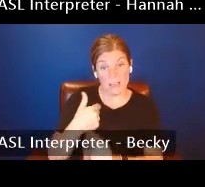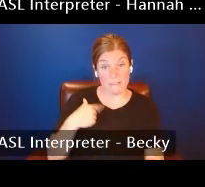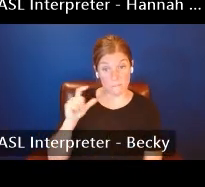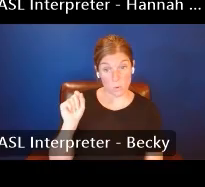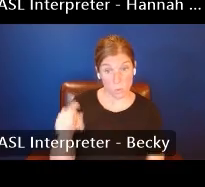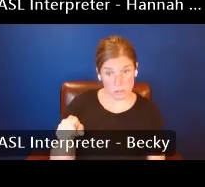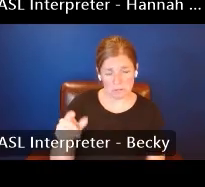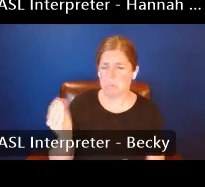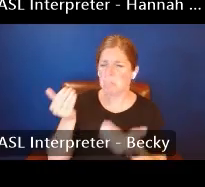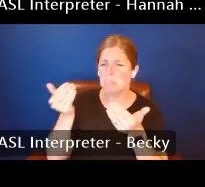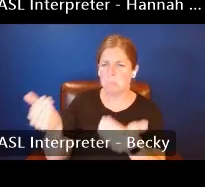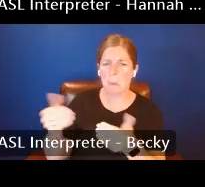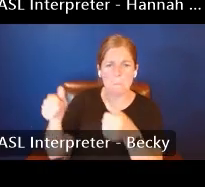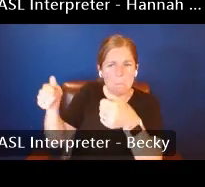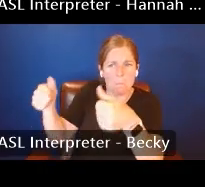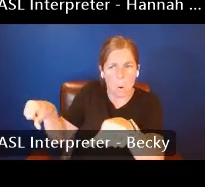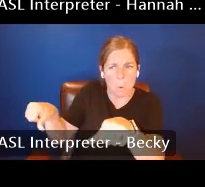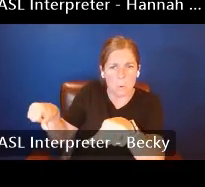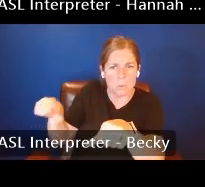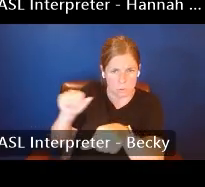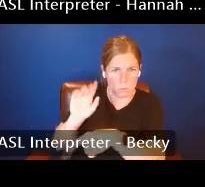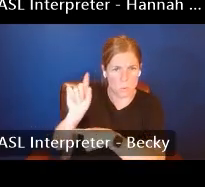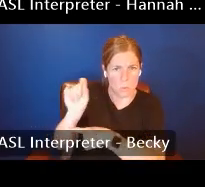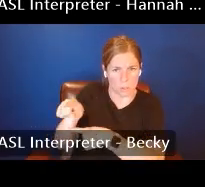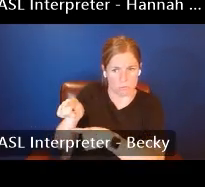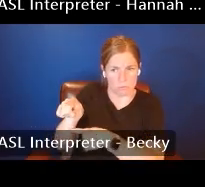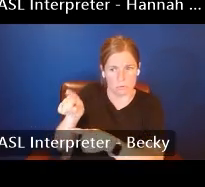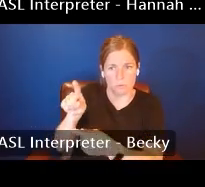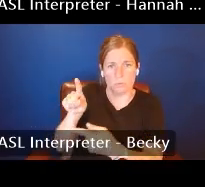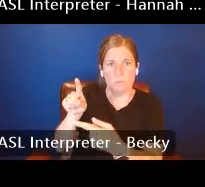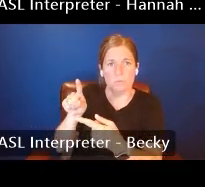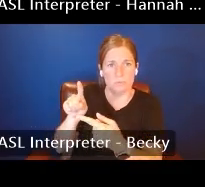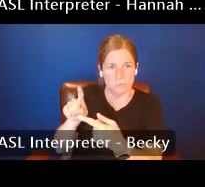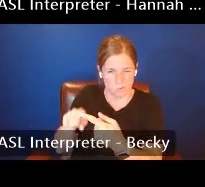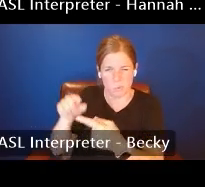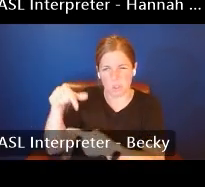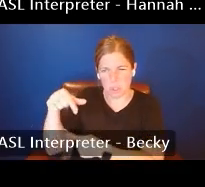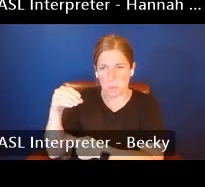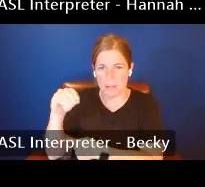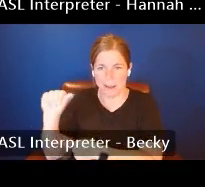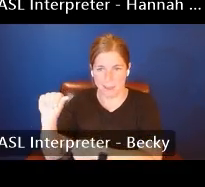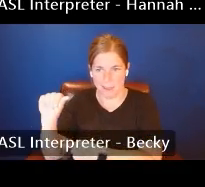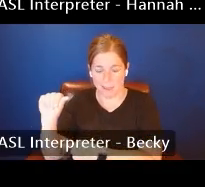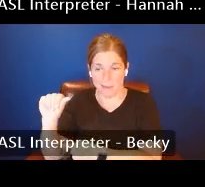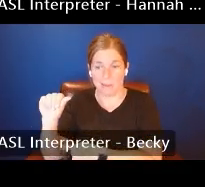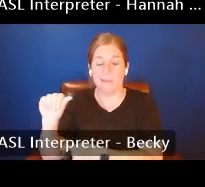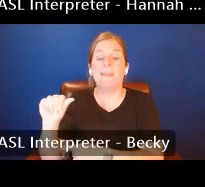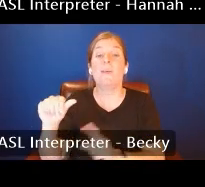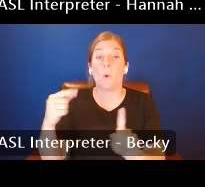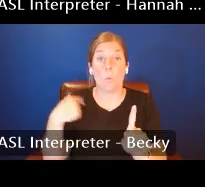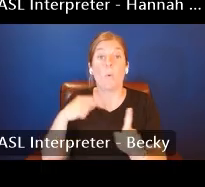Go ahead and post your question. For the most part, leave all the questions to the end.